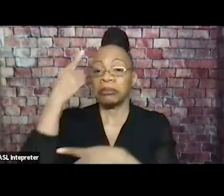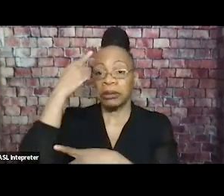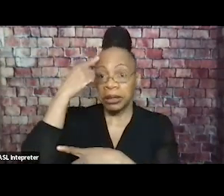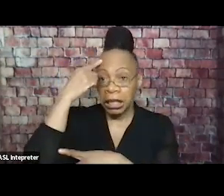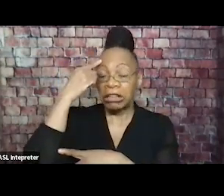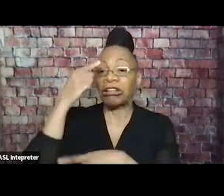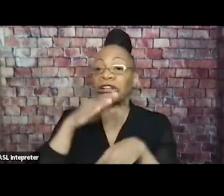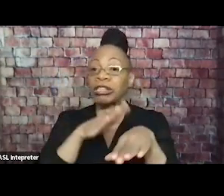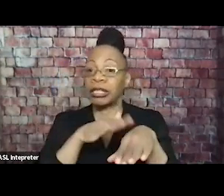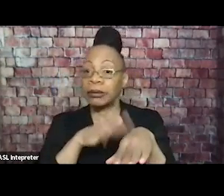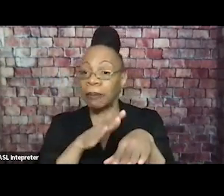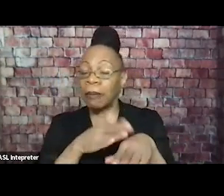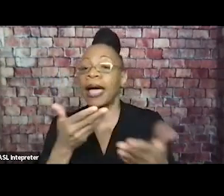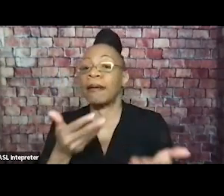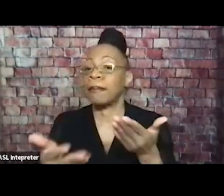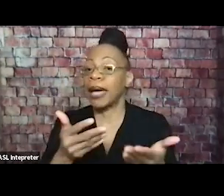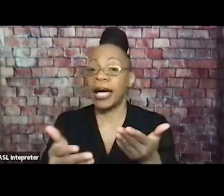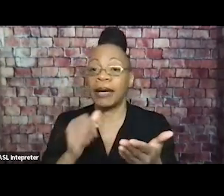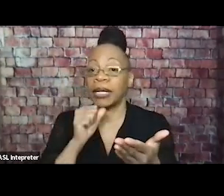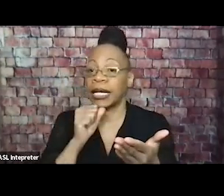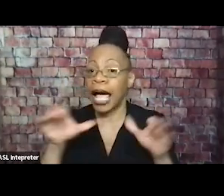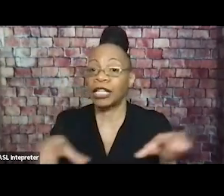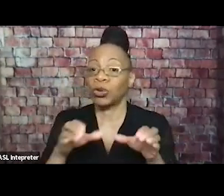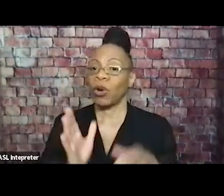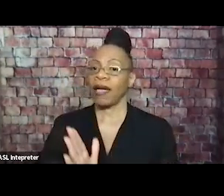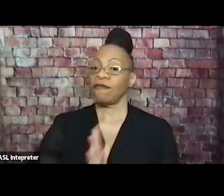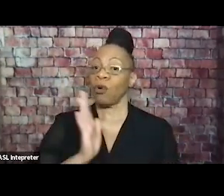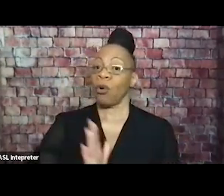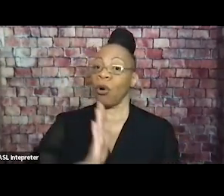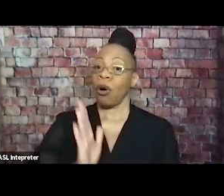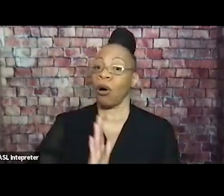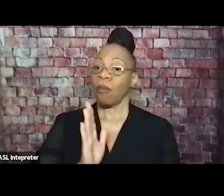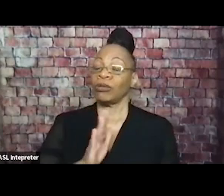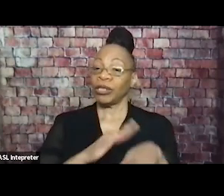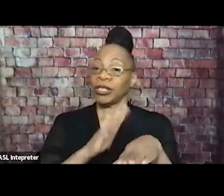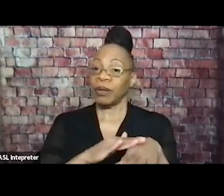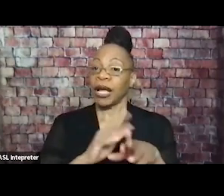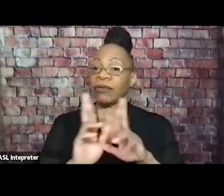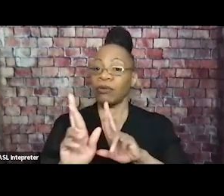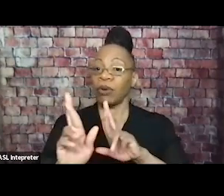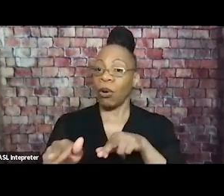and they might not have done a formal disciplinary report. But oftentimes, a struggle to function